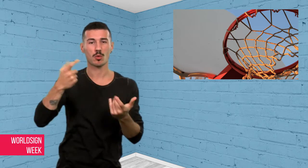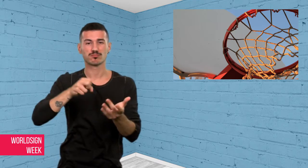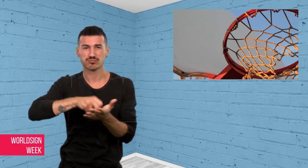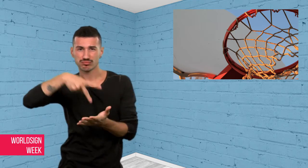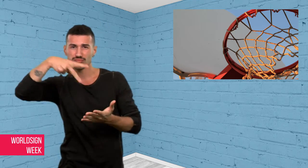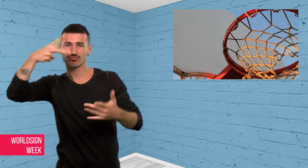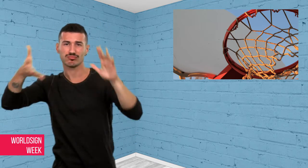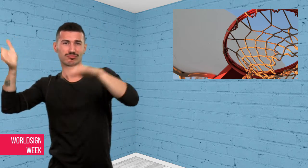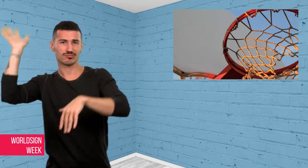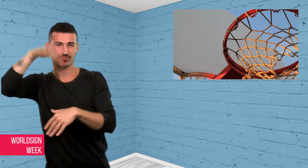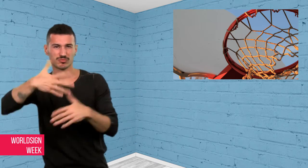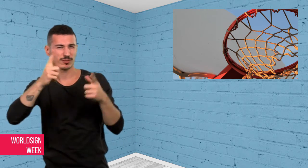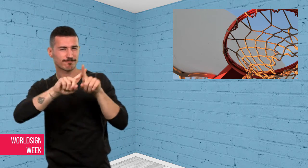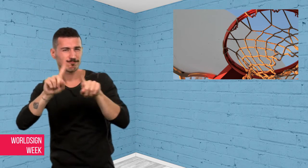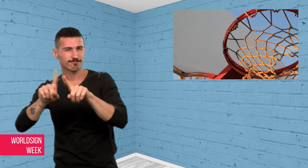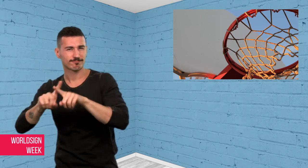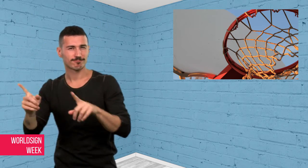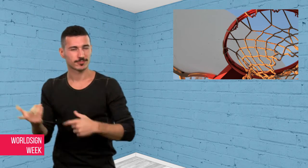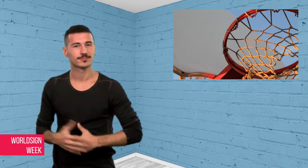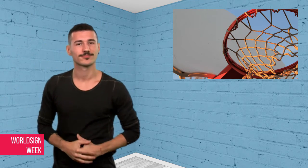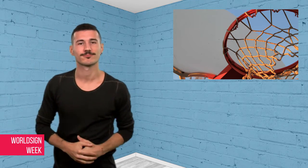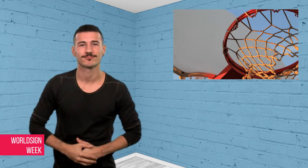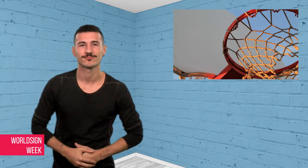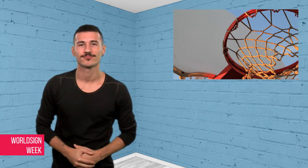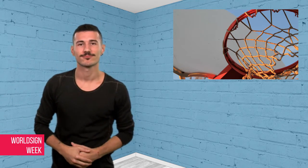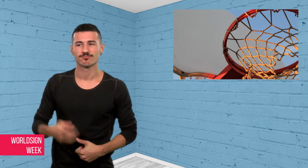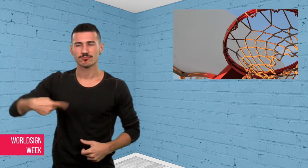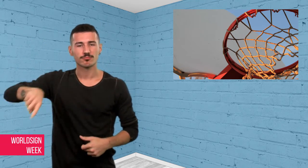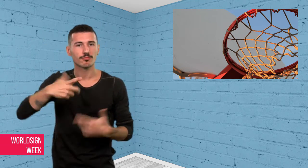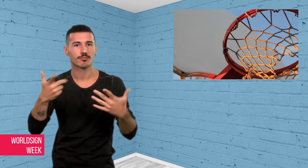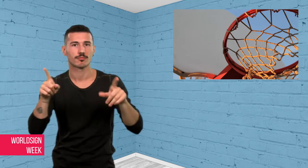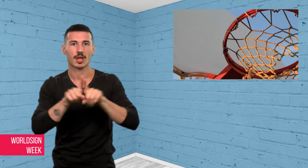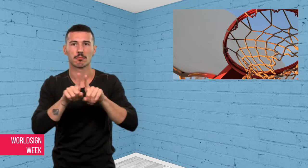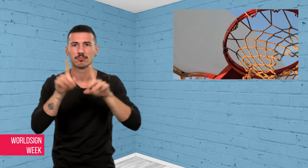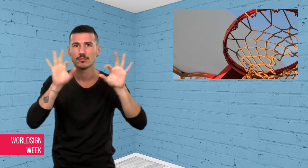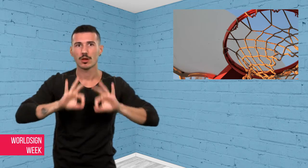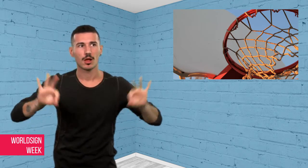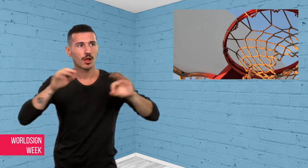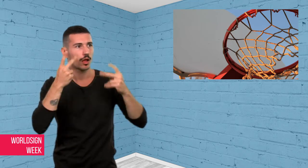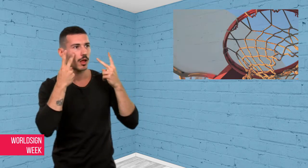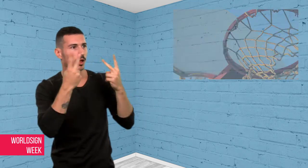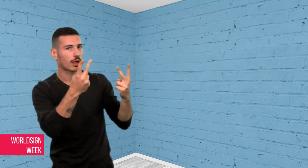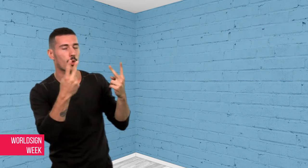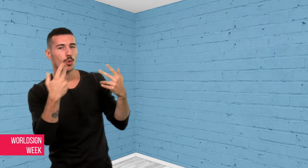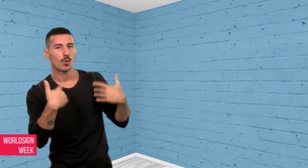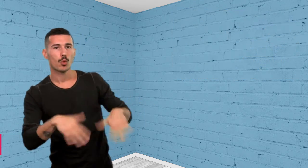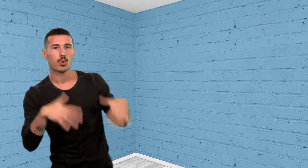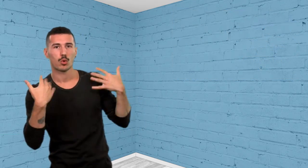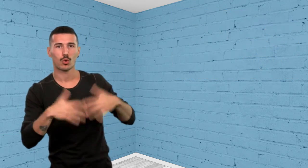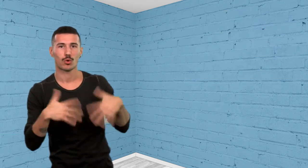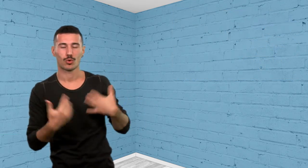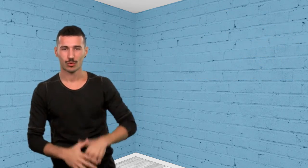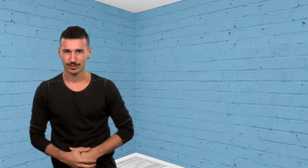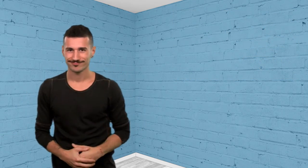dunks and says he plans to create dunks nobody has ever seen before.